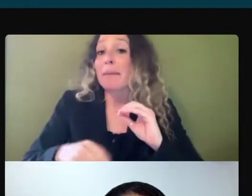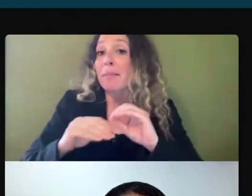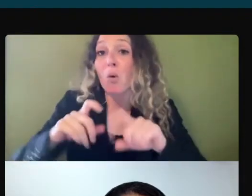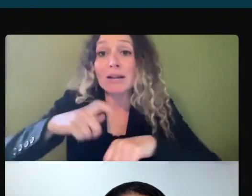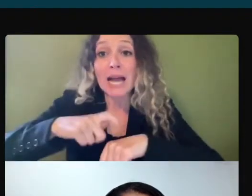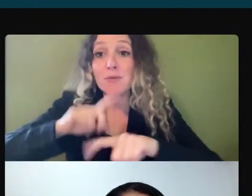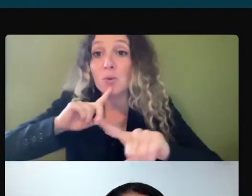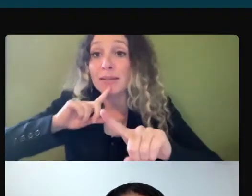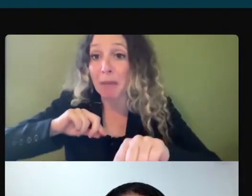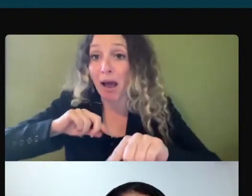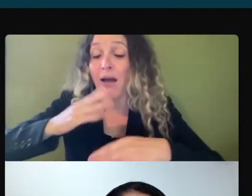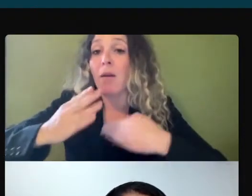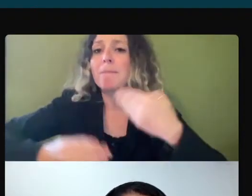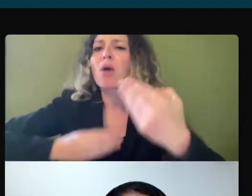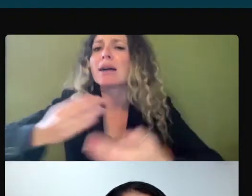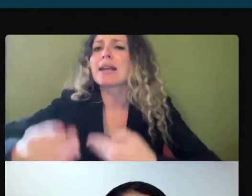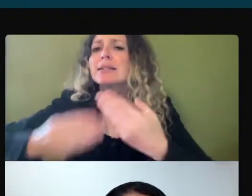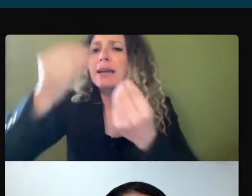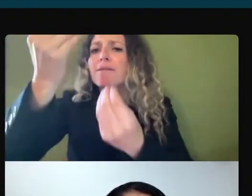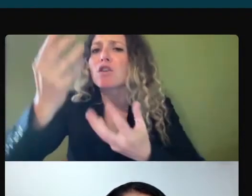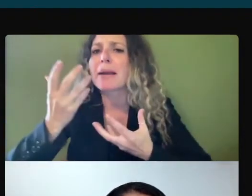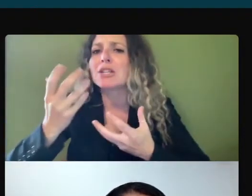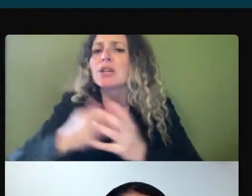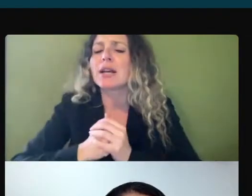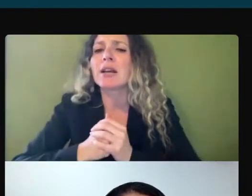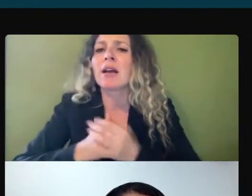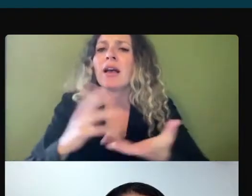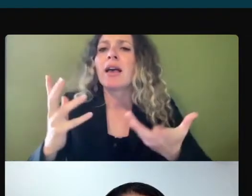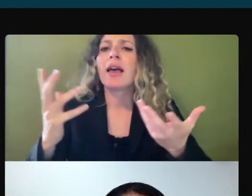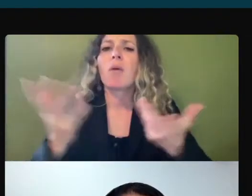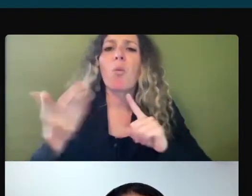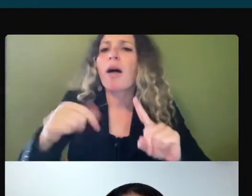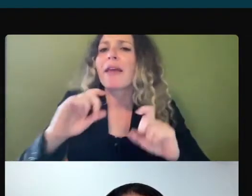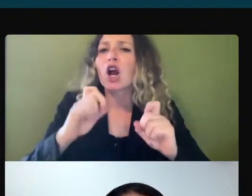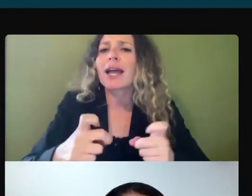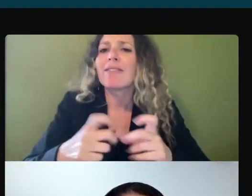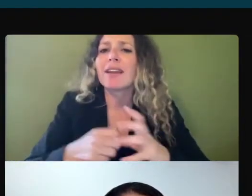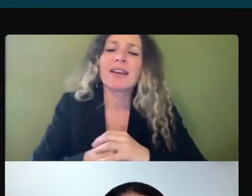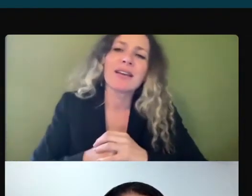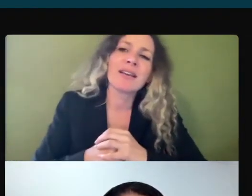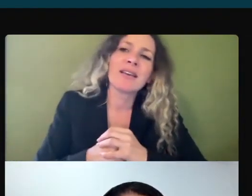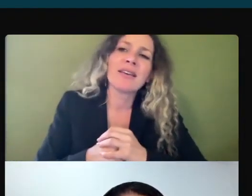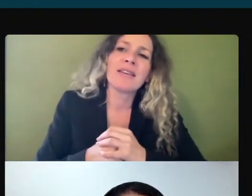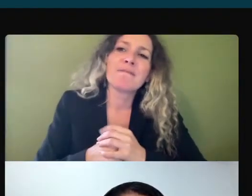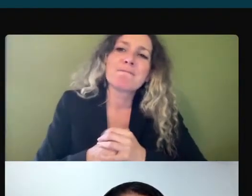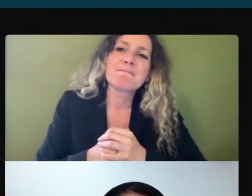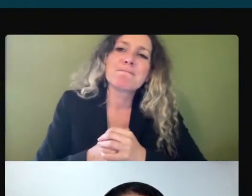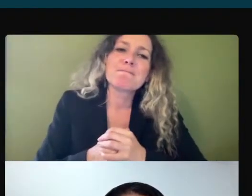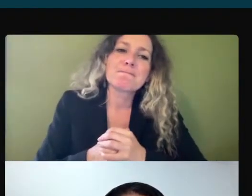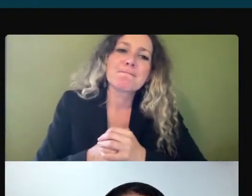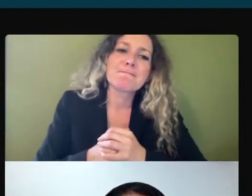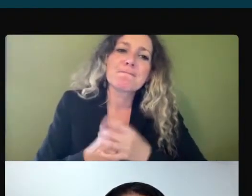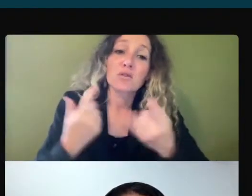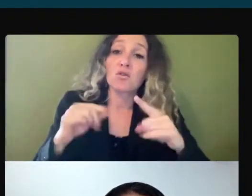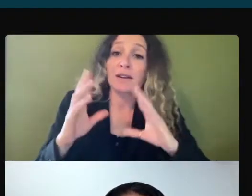and process the information and what they're being given during a visit. Problem solving,